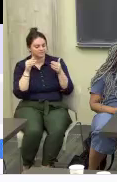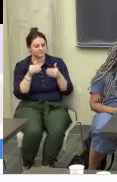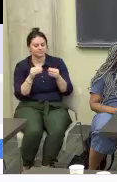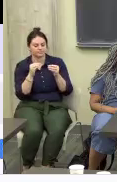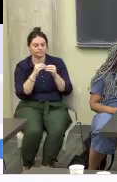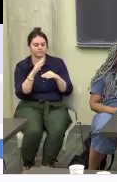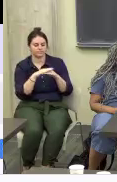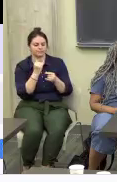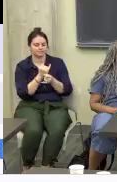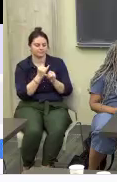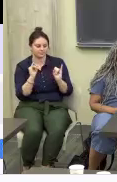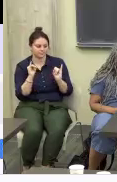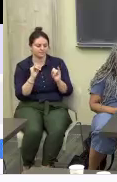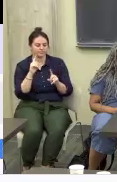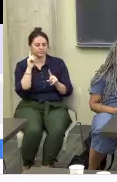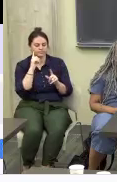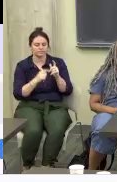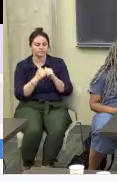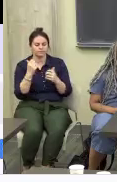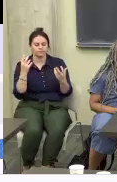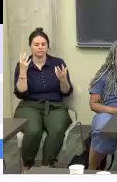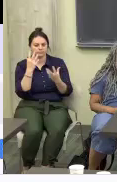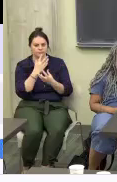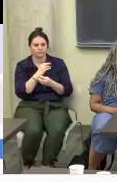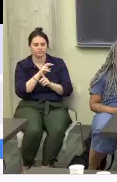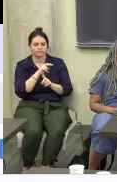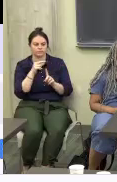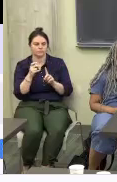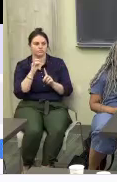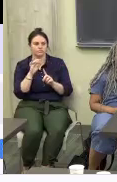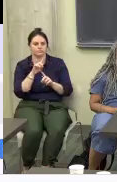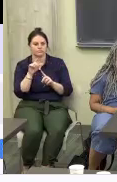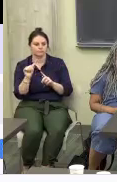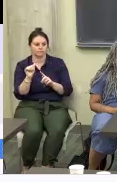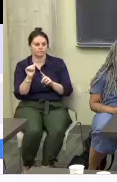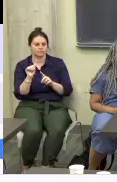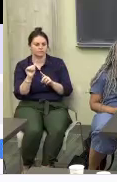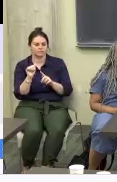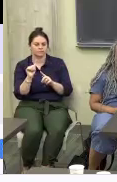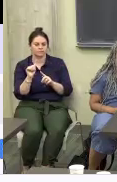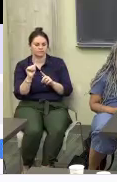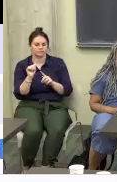independence. I think the most beautiful aspect of the disability community is our interdependence.